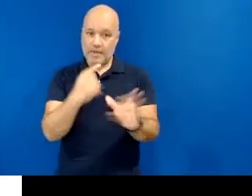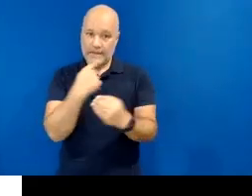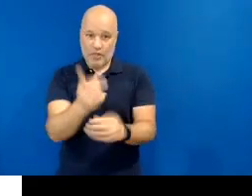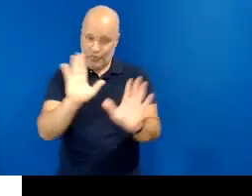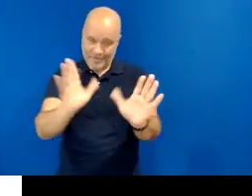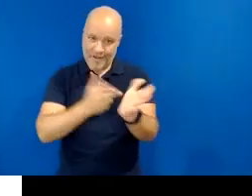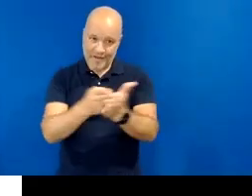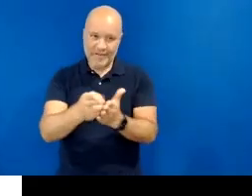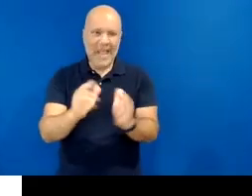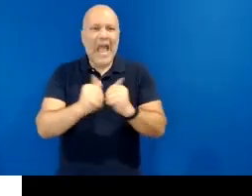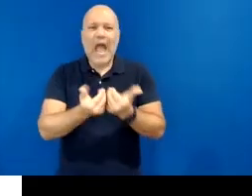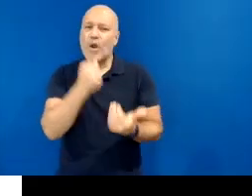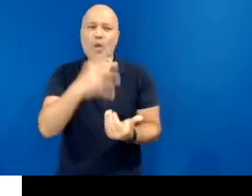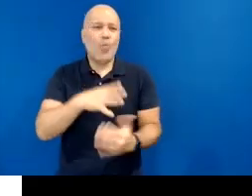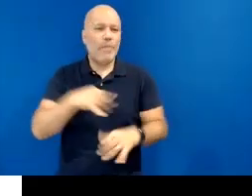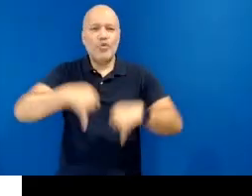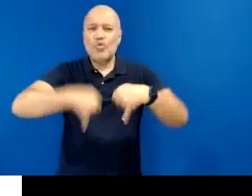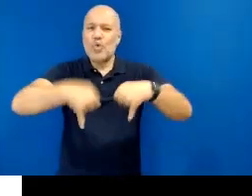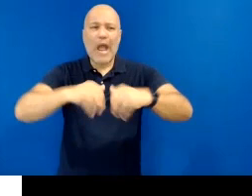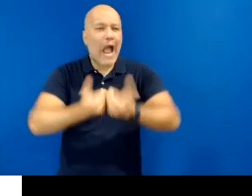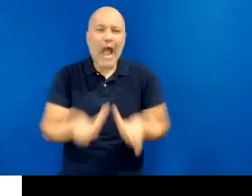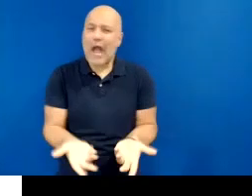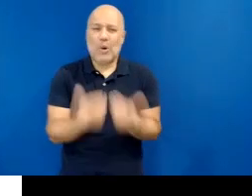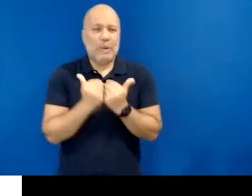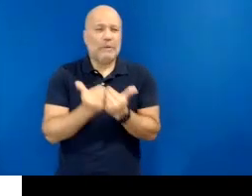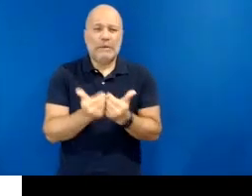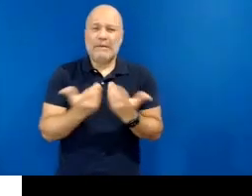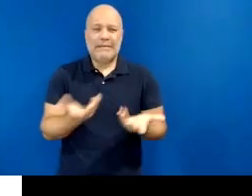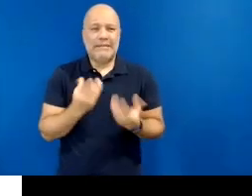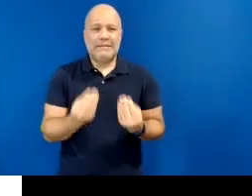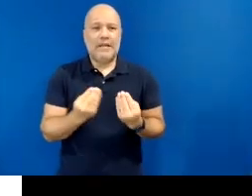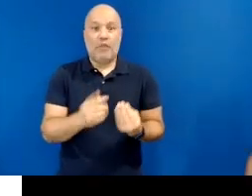How can women wear those shoes? Right, Right away. I've got this bias.